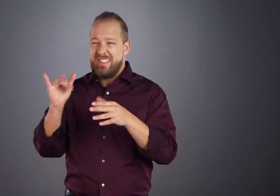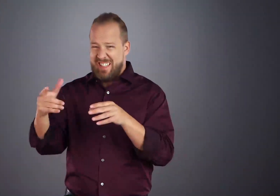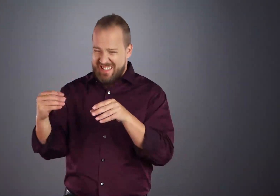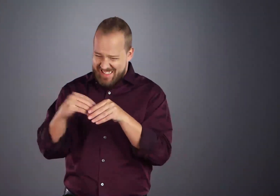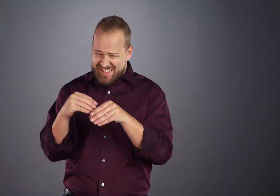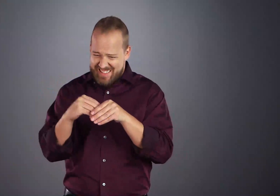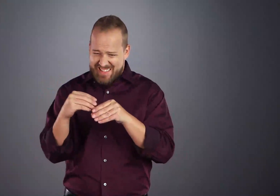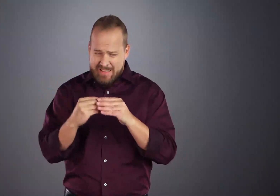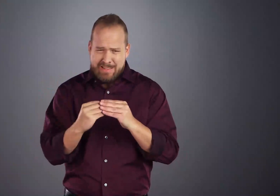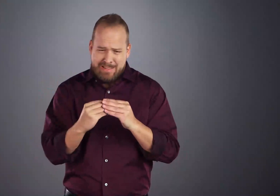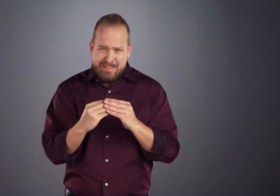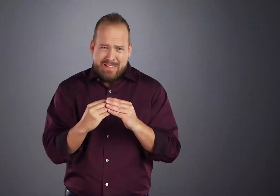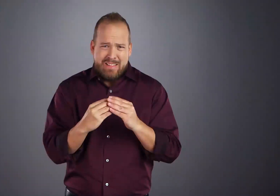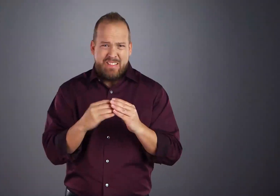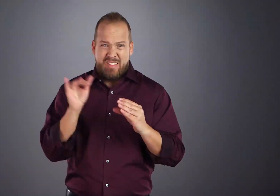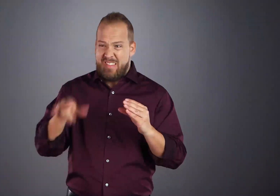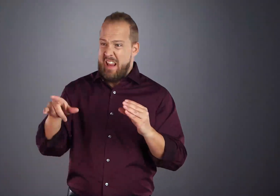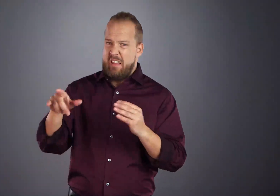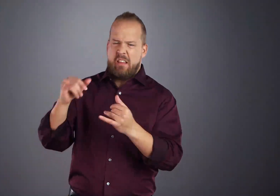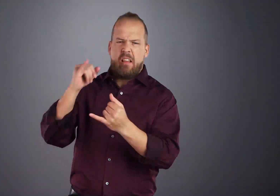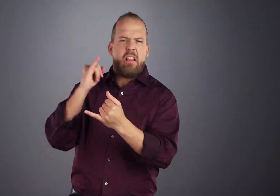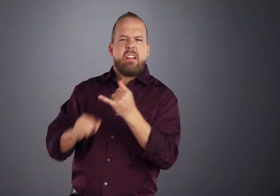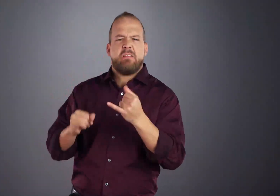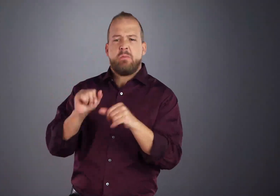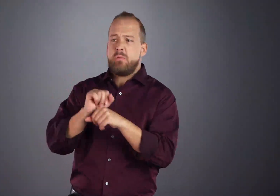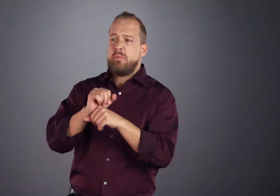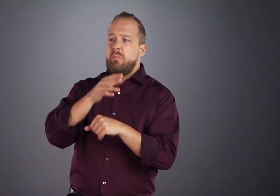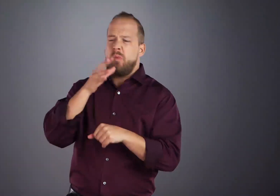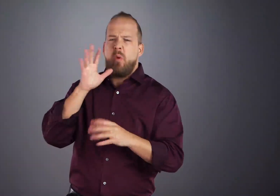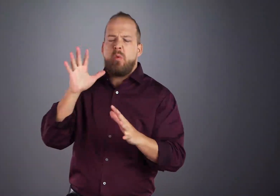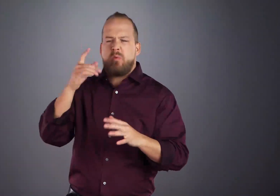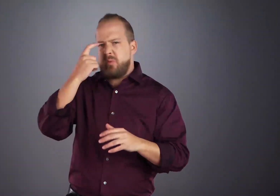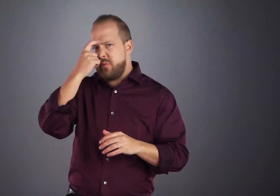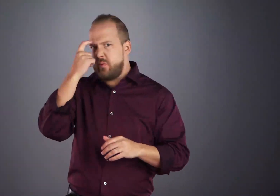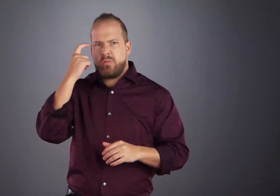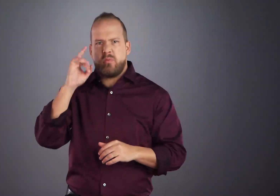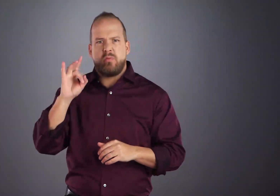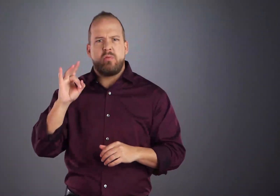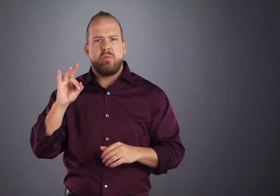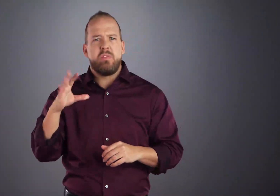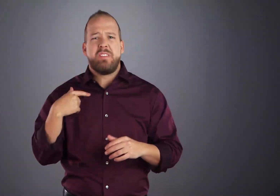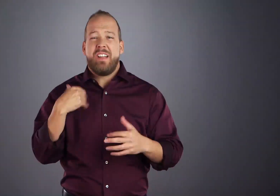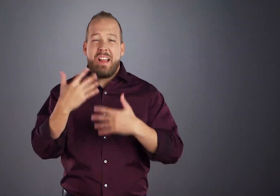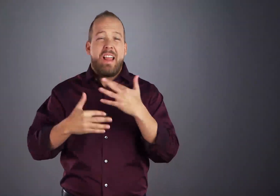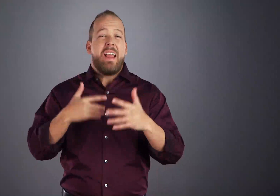That was the last honest manual labor on my part for many a day.